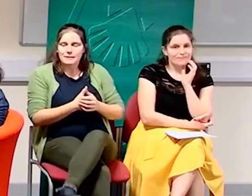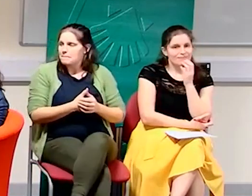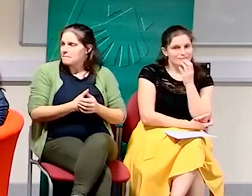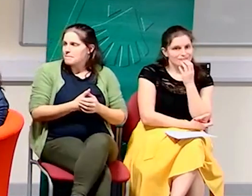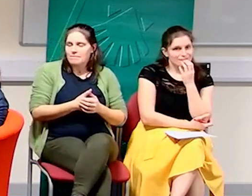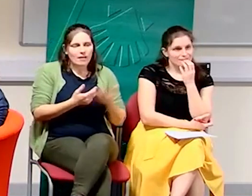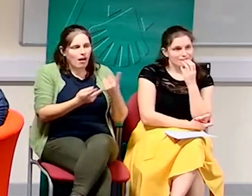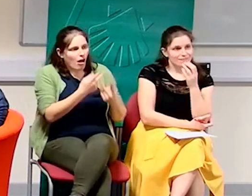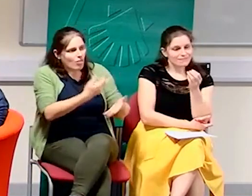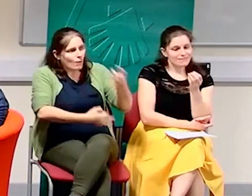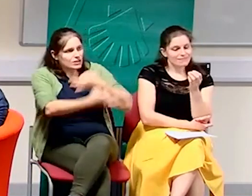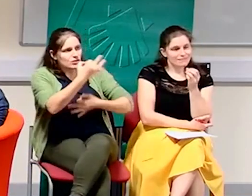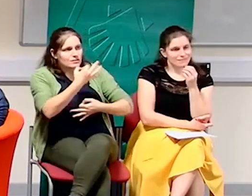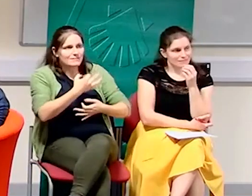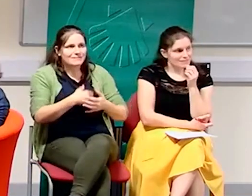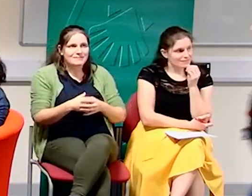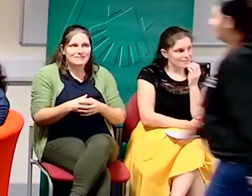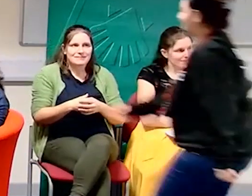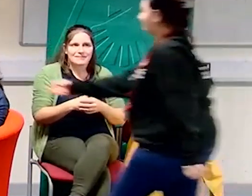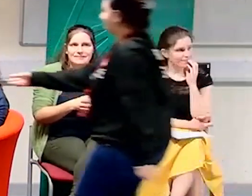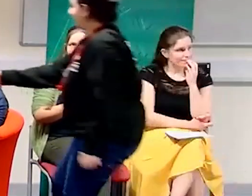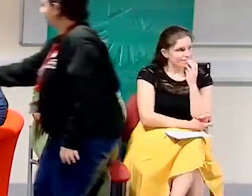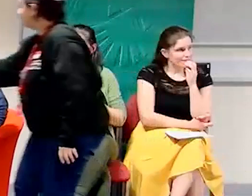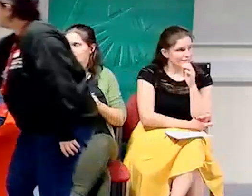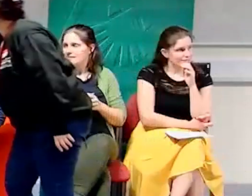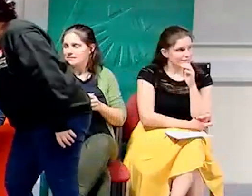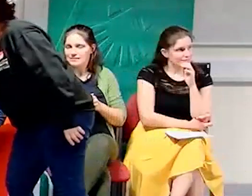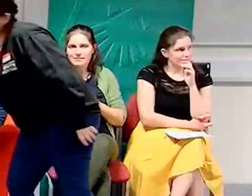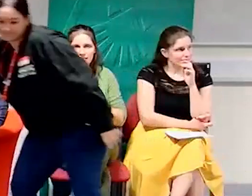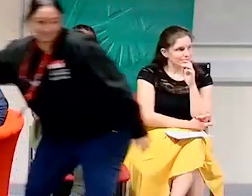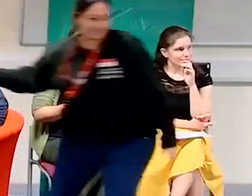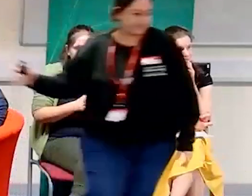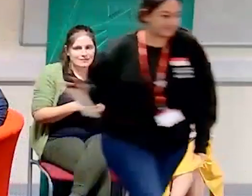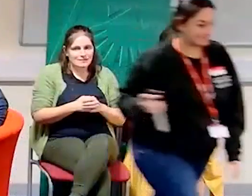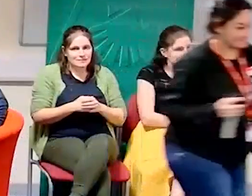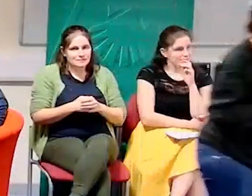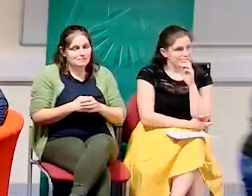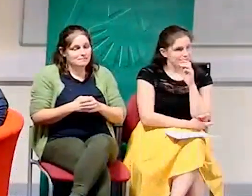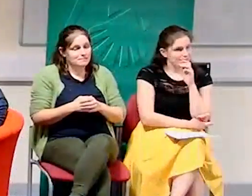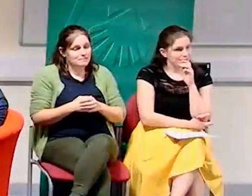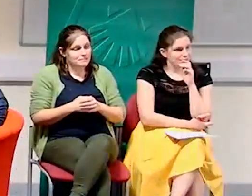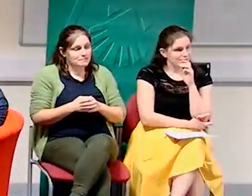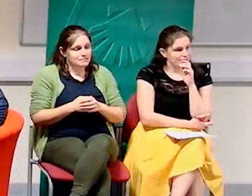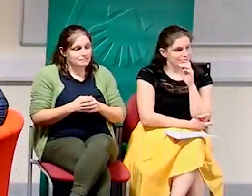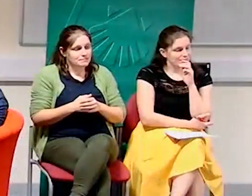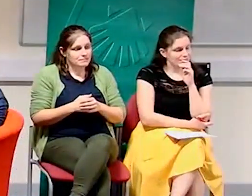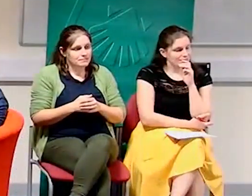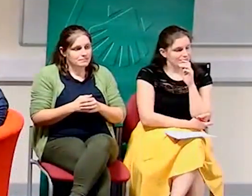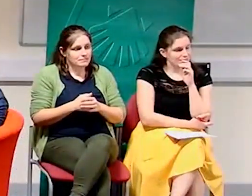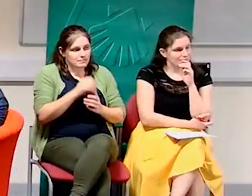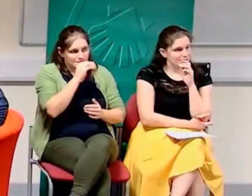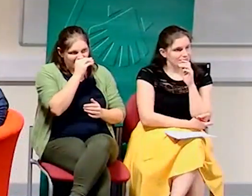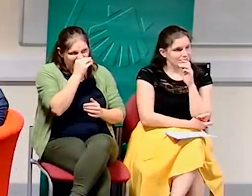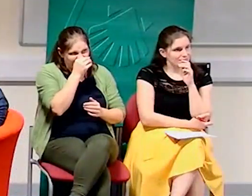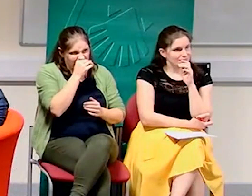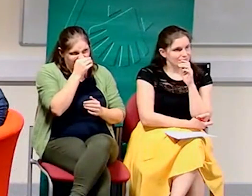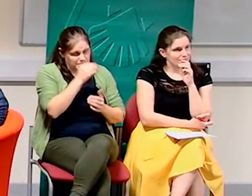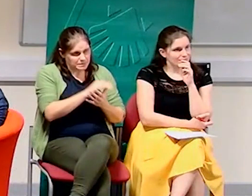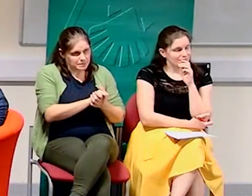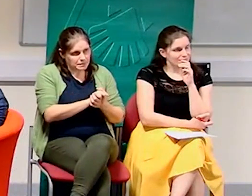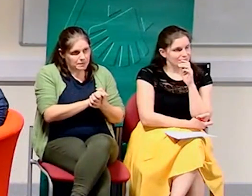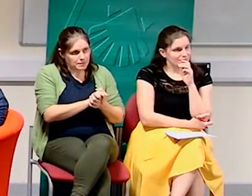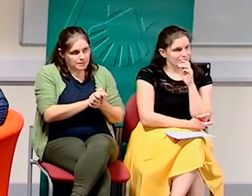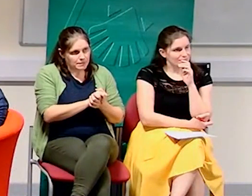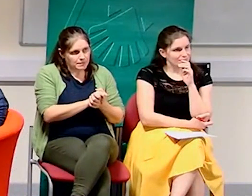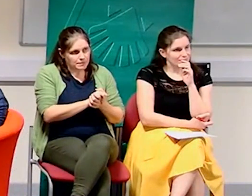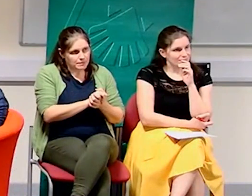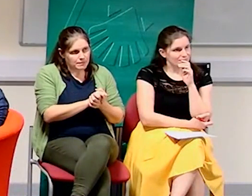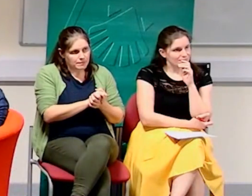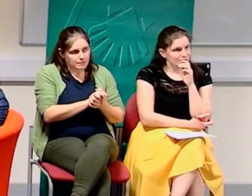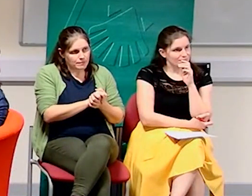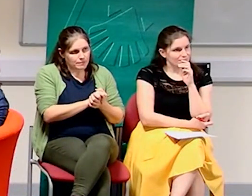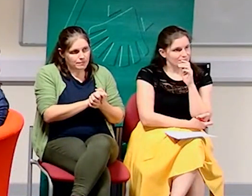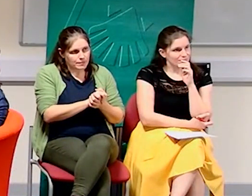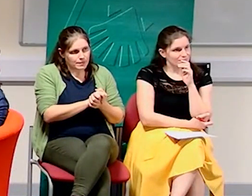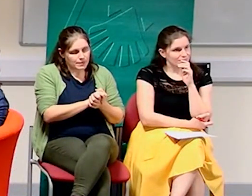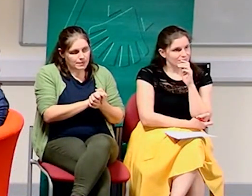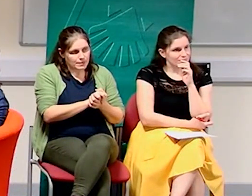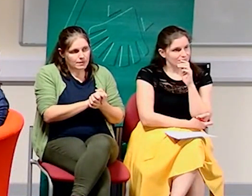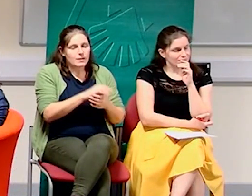questions what's being done about disabled people who are in the hostel homeless system